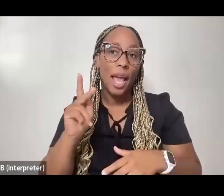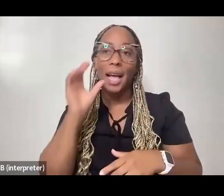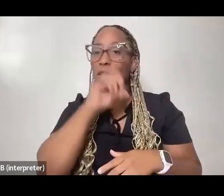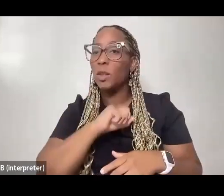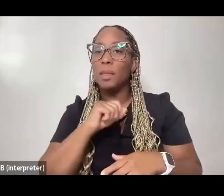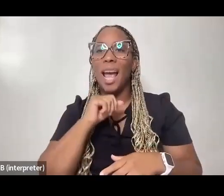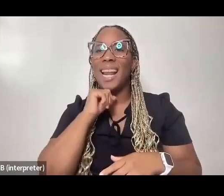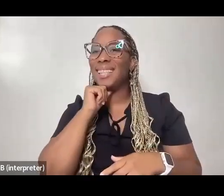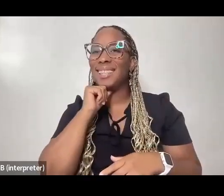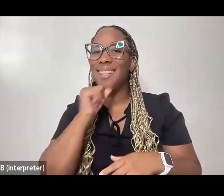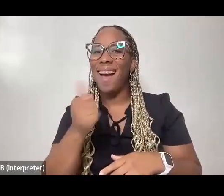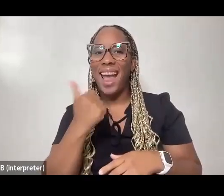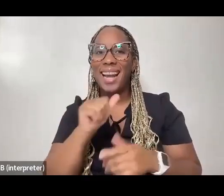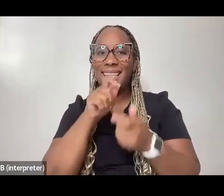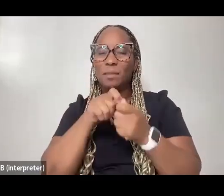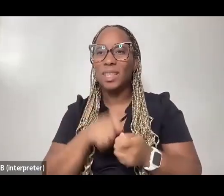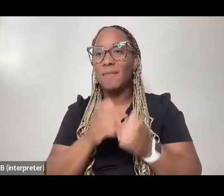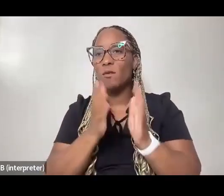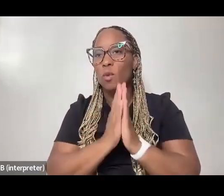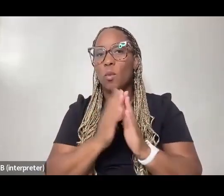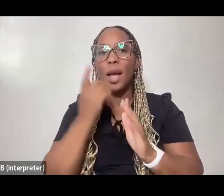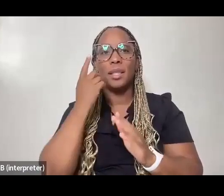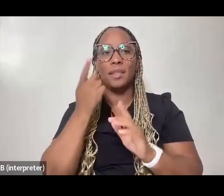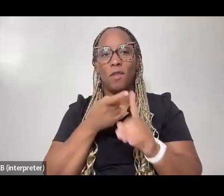accommodation requests from either party.